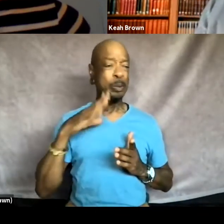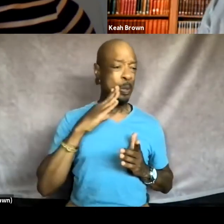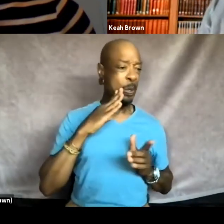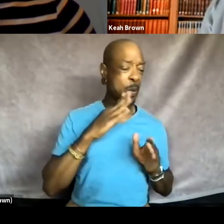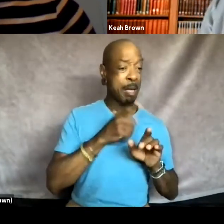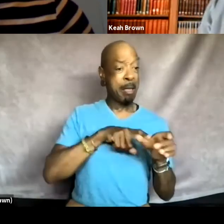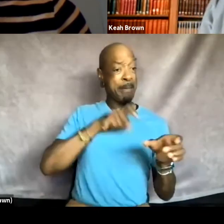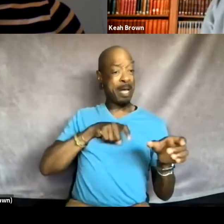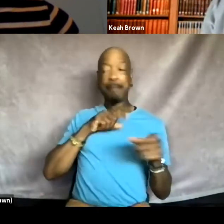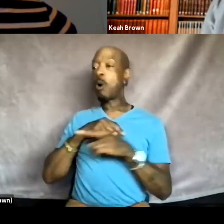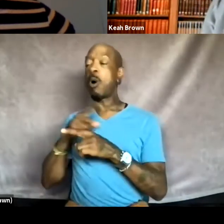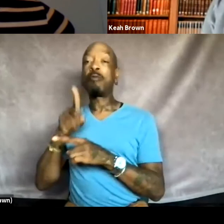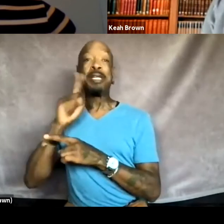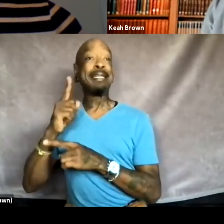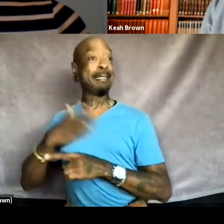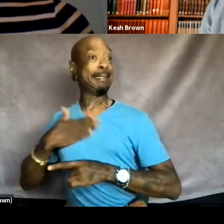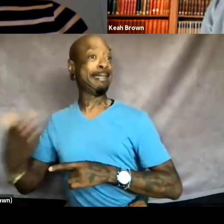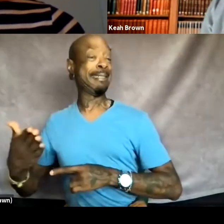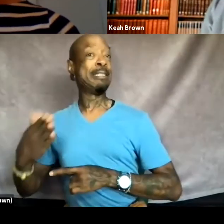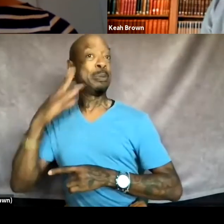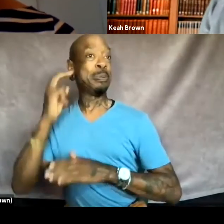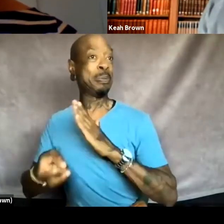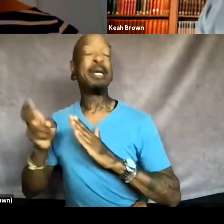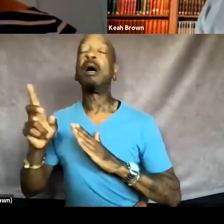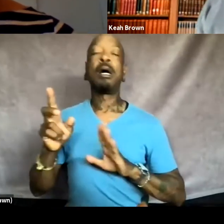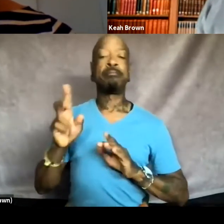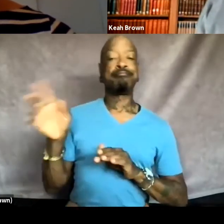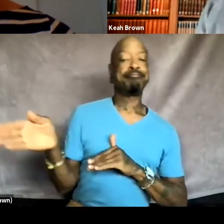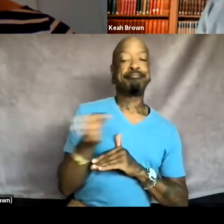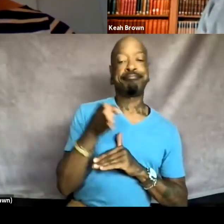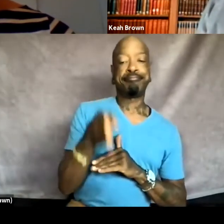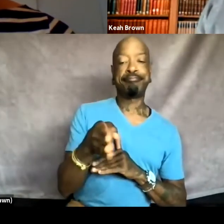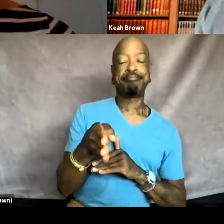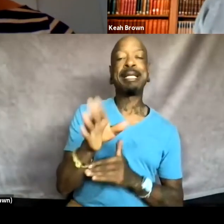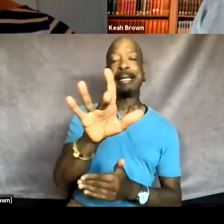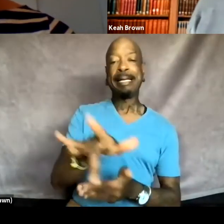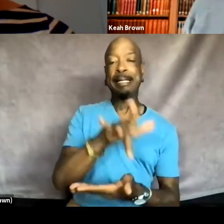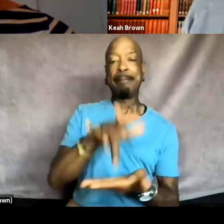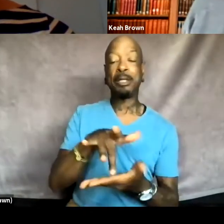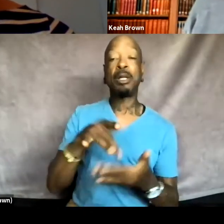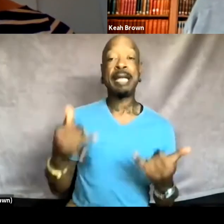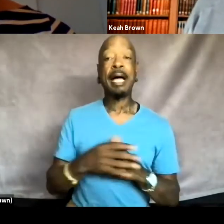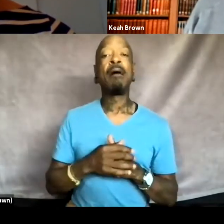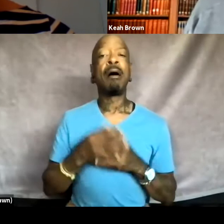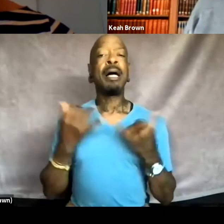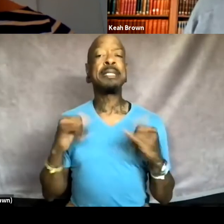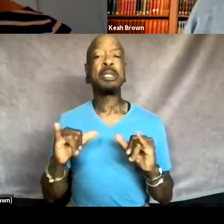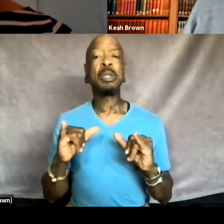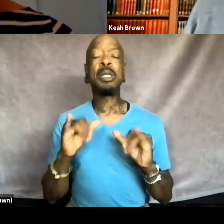to extrovert than introvert and I would say now I'm definitely still more extroverted